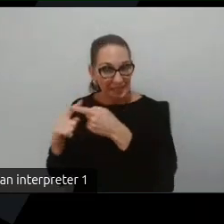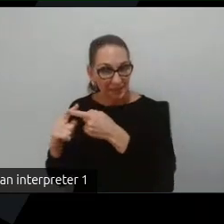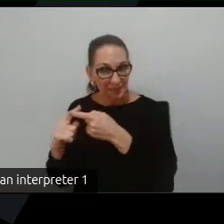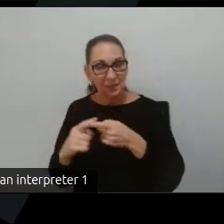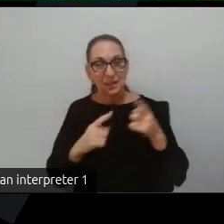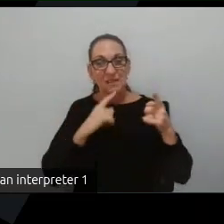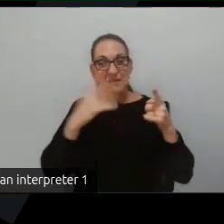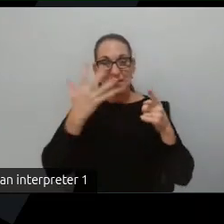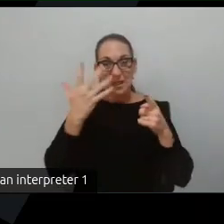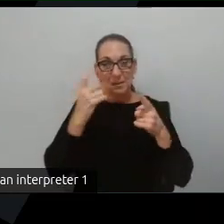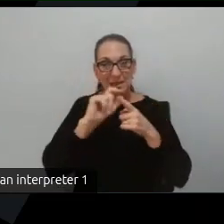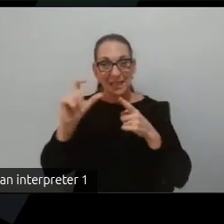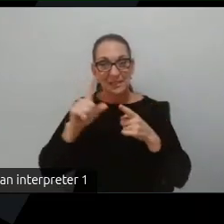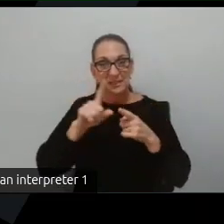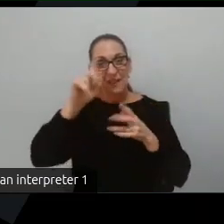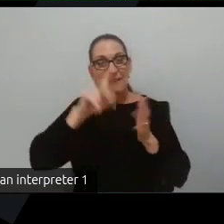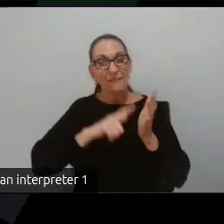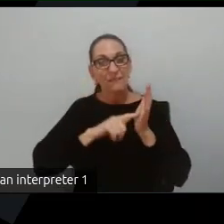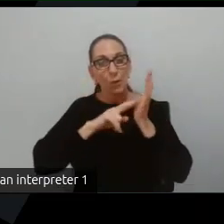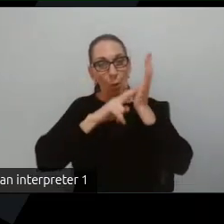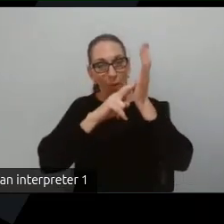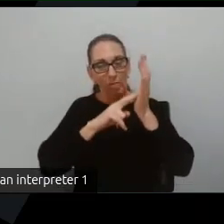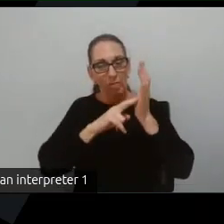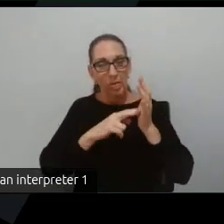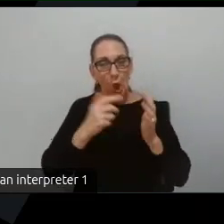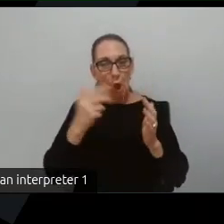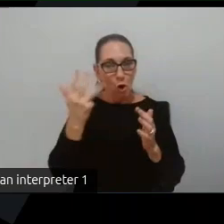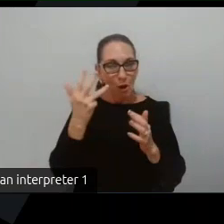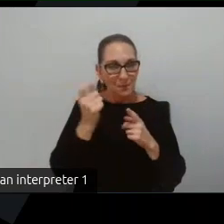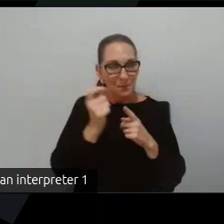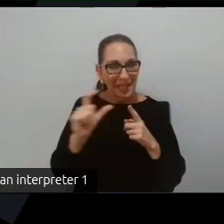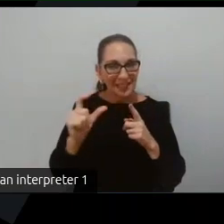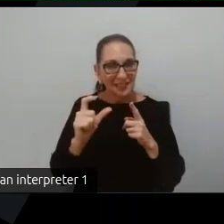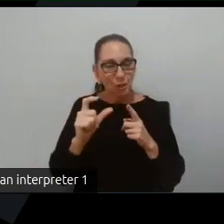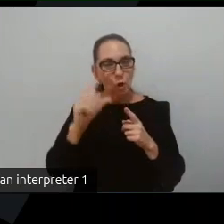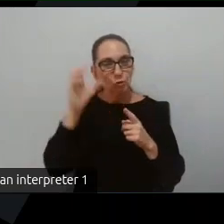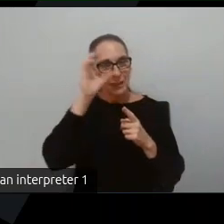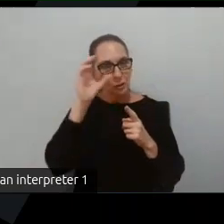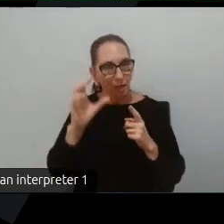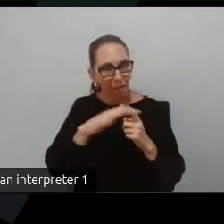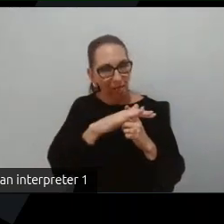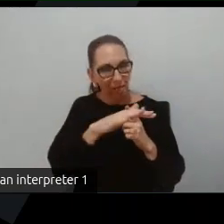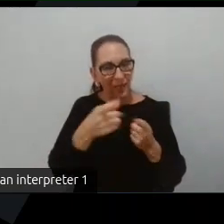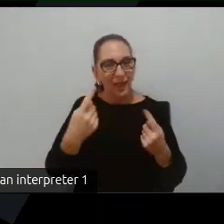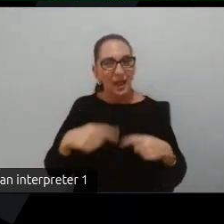19% from regional, and 6% from outside of Queensland. So for that one, um,